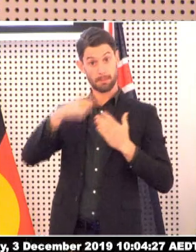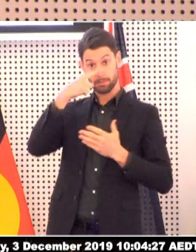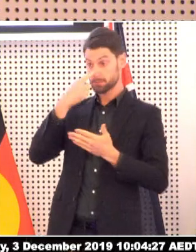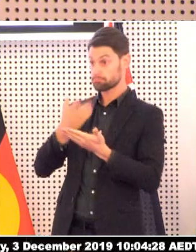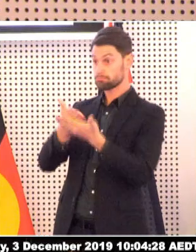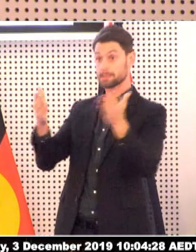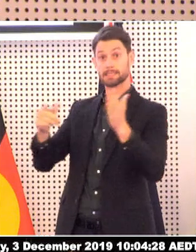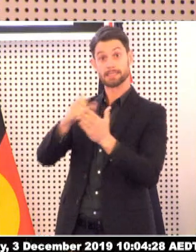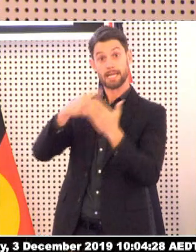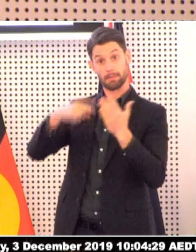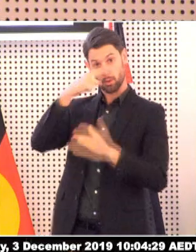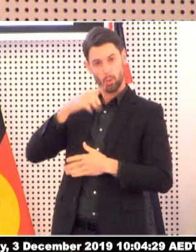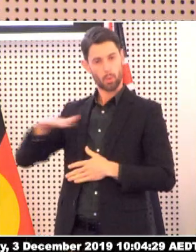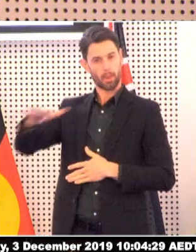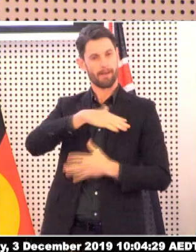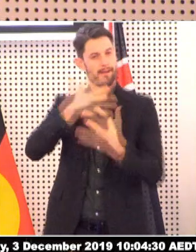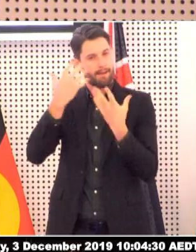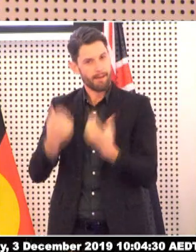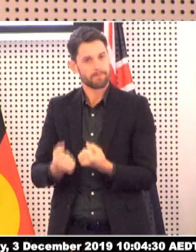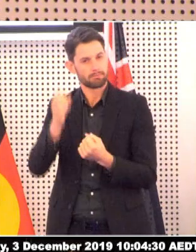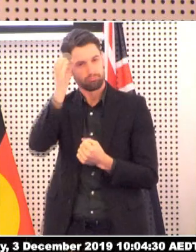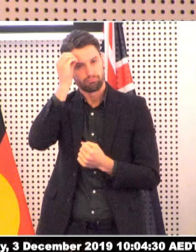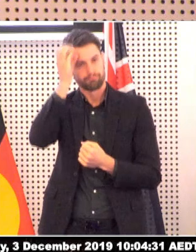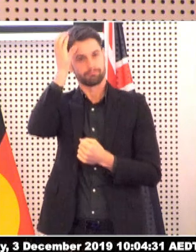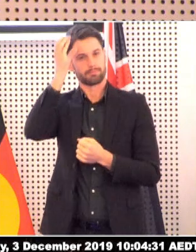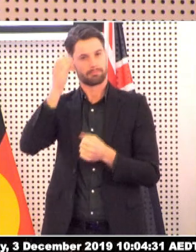We are the ones who have experienced segregation.